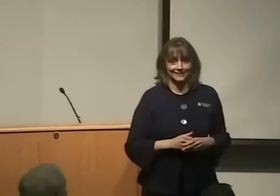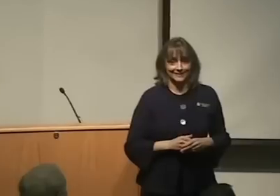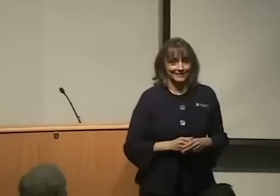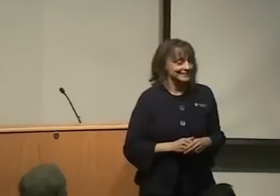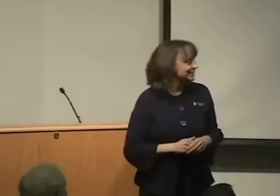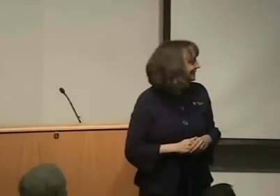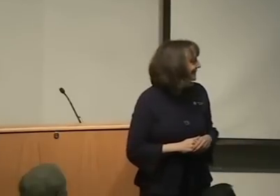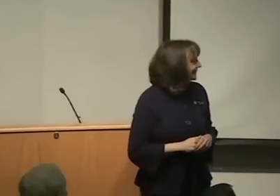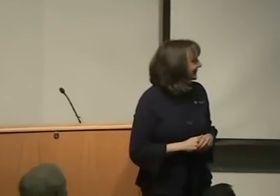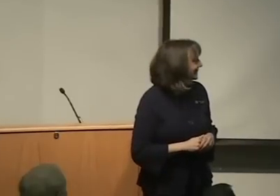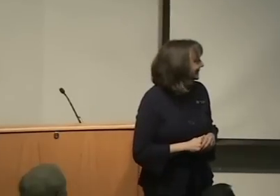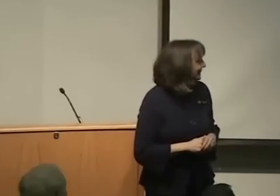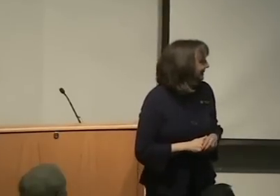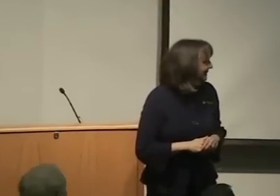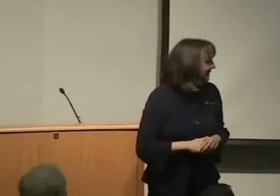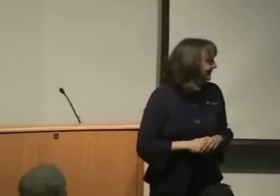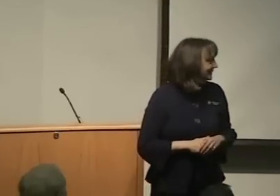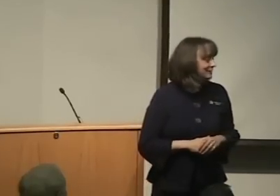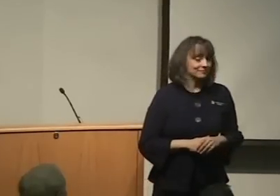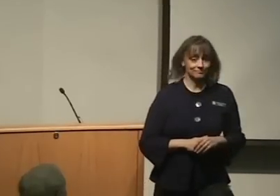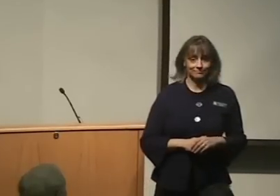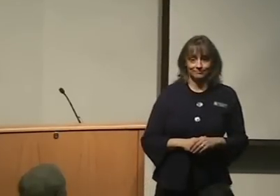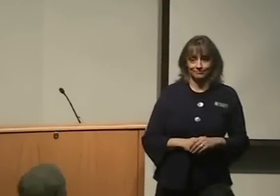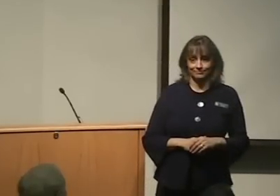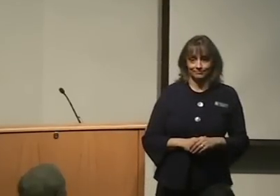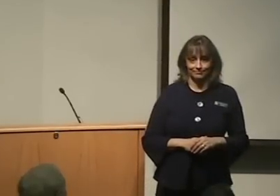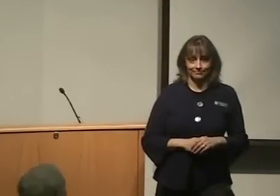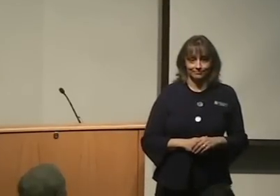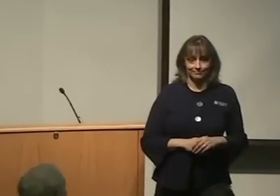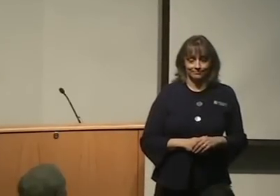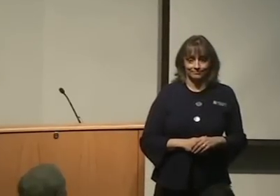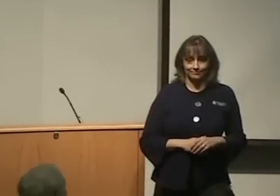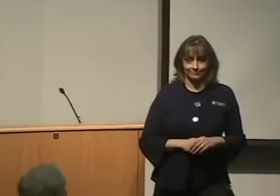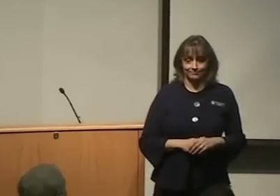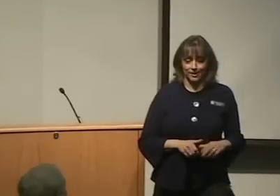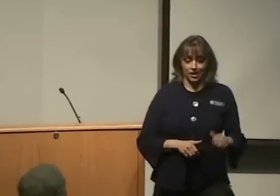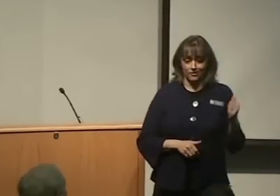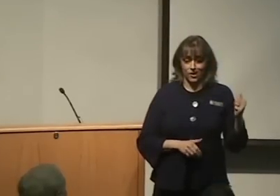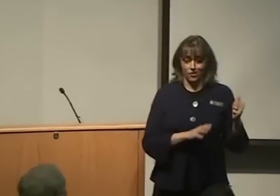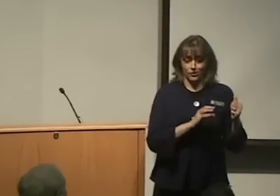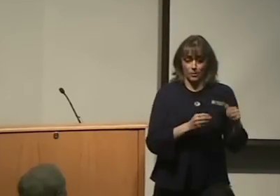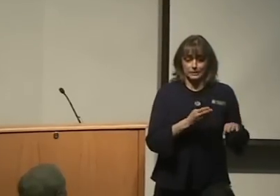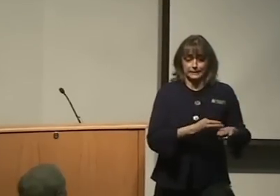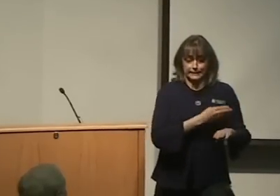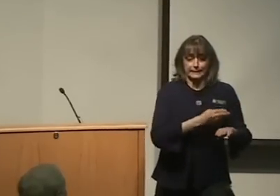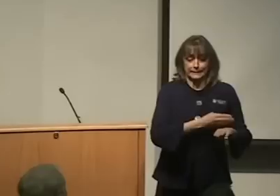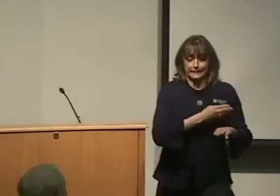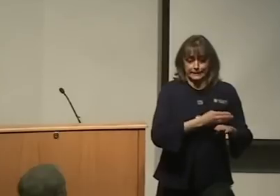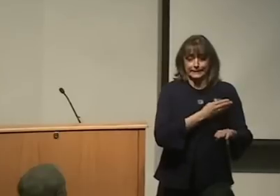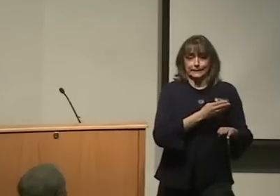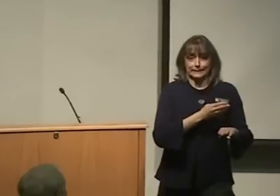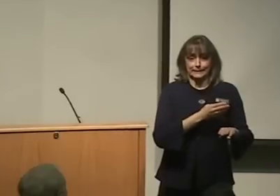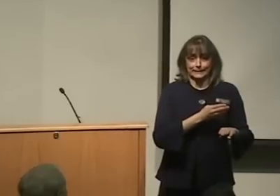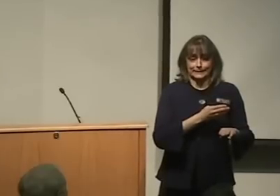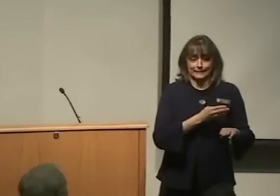Toyota became Lexus, right? So nobody in 1970 thought they're going to introduce a Lexus. So when the mooks --